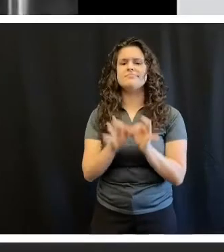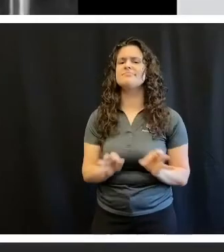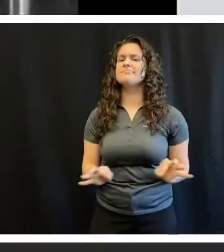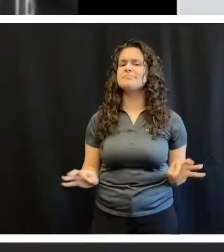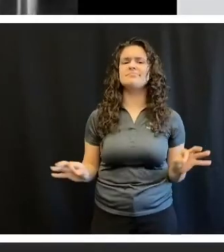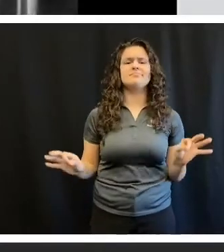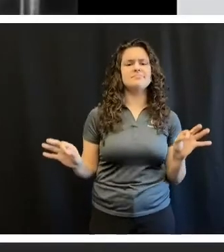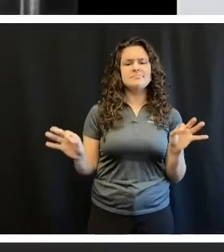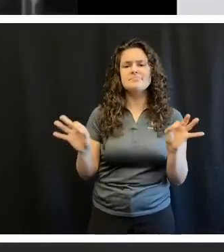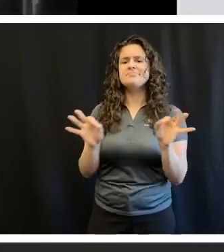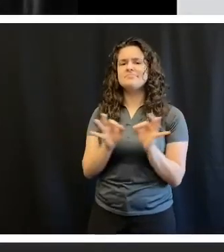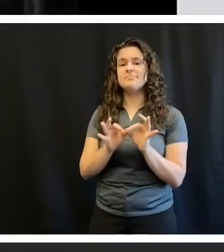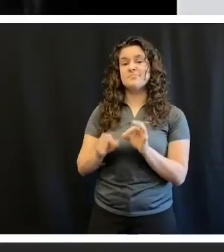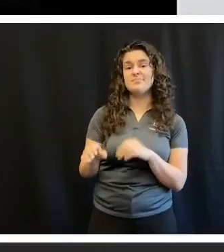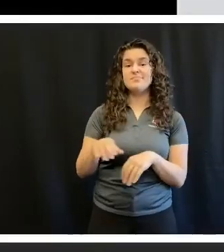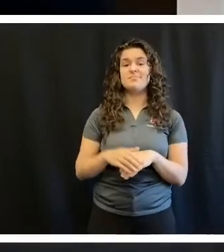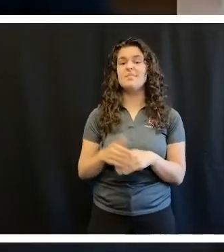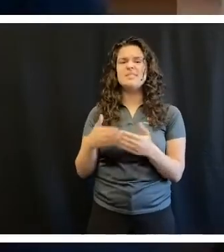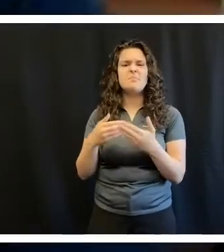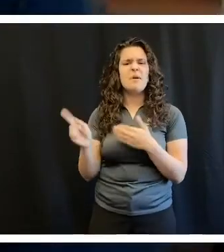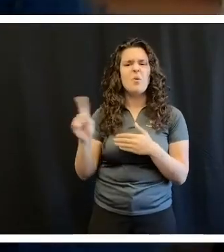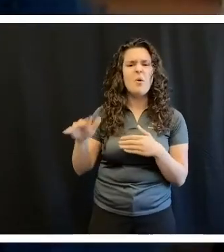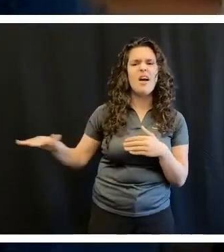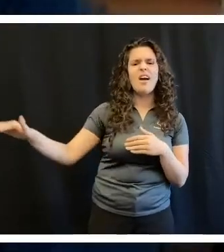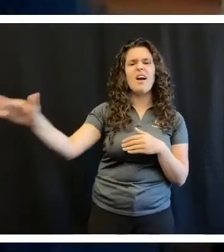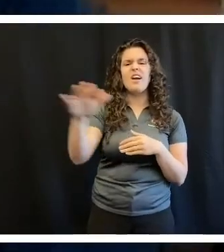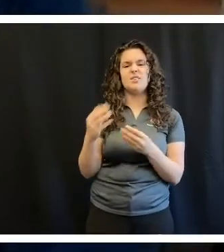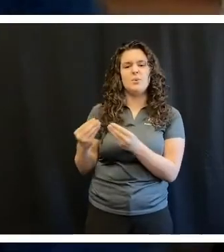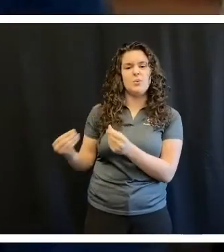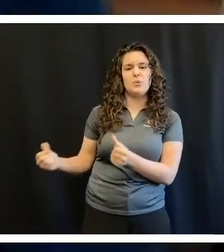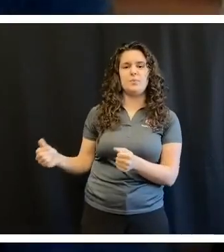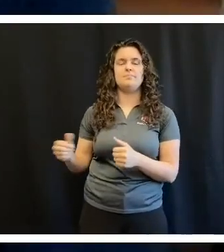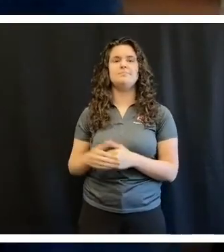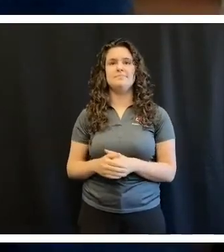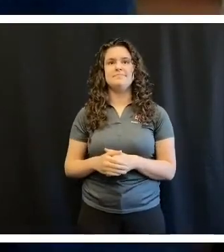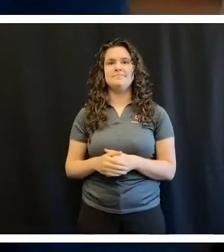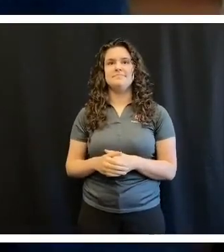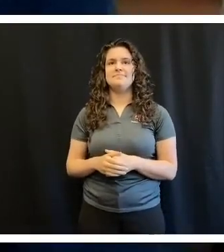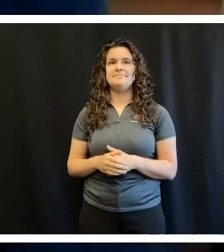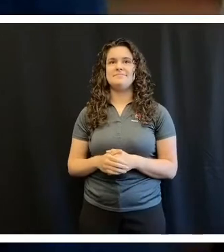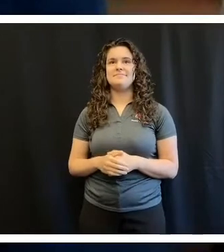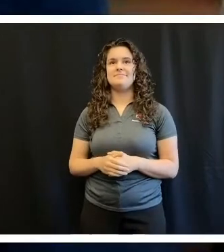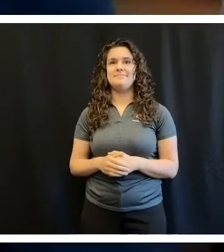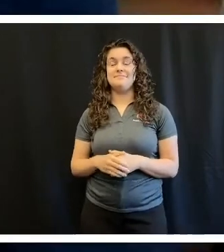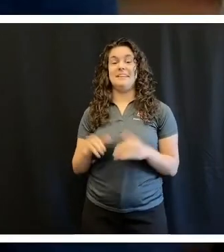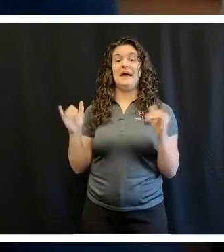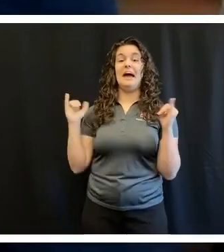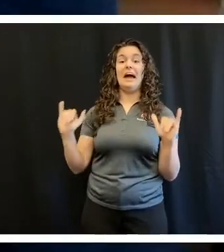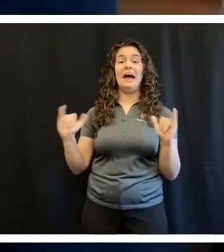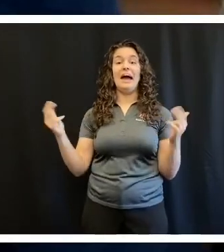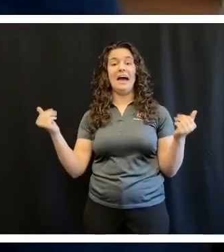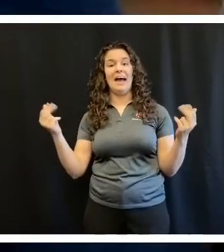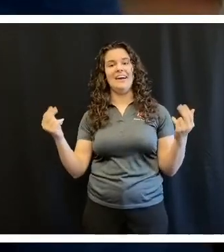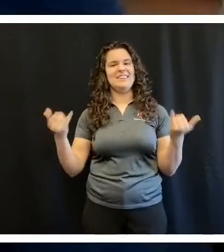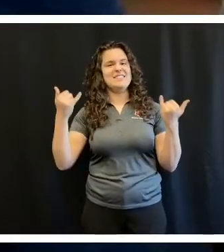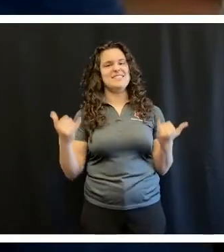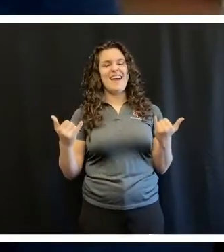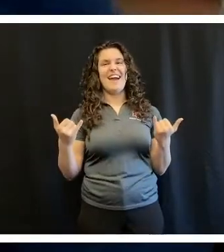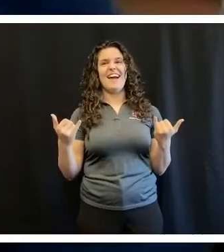20 seconds or more From the Midwest, wash your hands So, you get an idea-- [Kenneth] (muffled speaking) go wash my hands, George. I'll be right back.